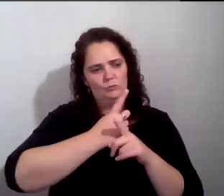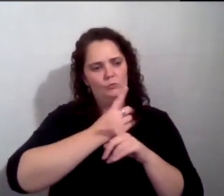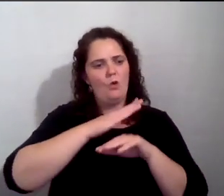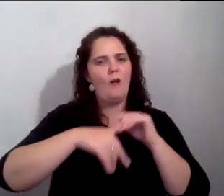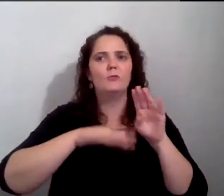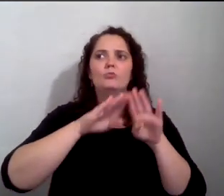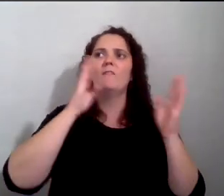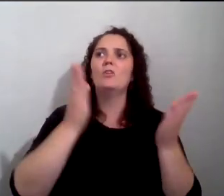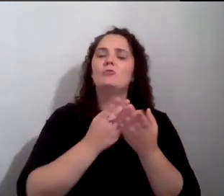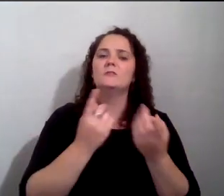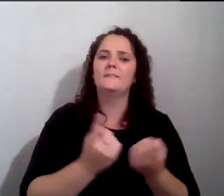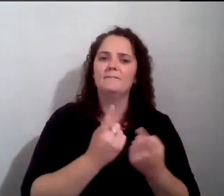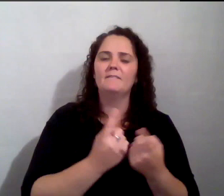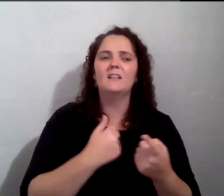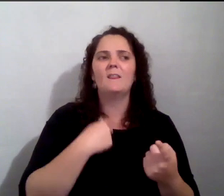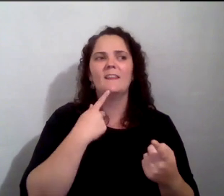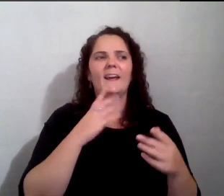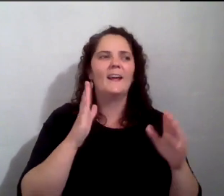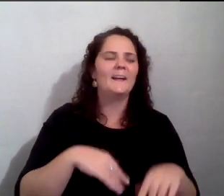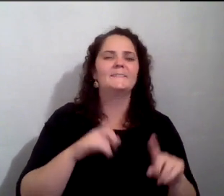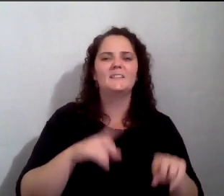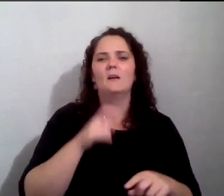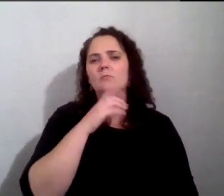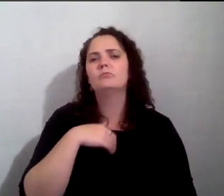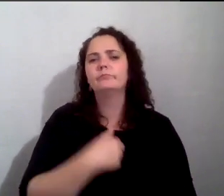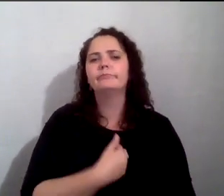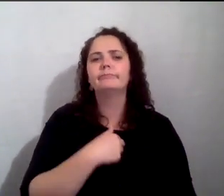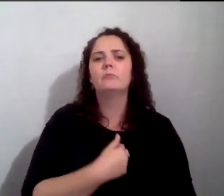about universal themes for a long time – it started to be a bit draining I guess and